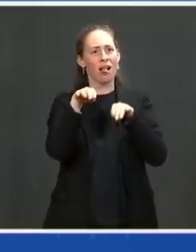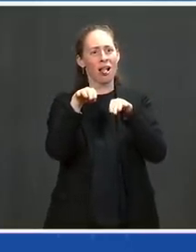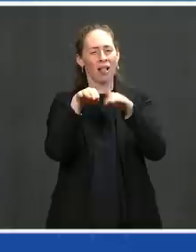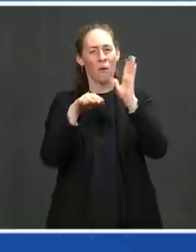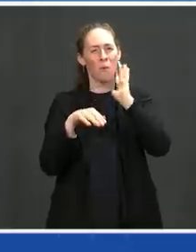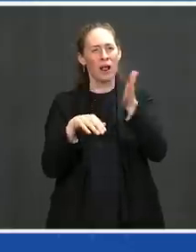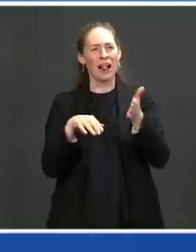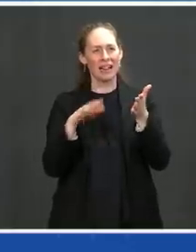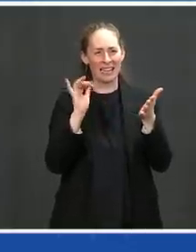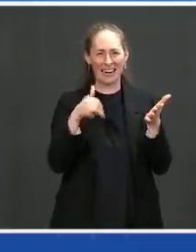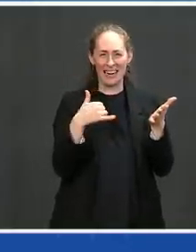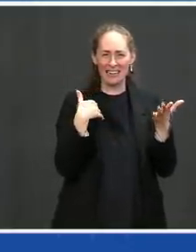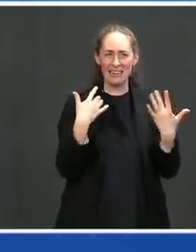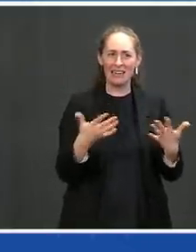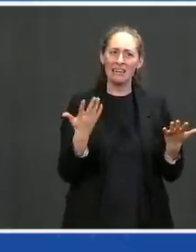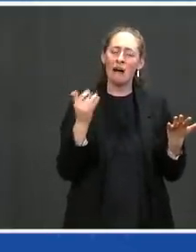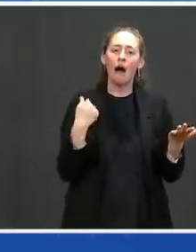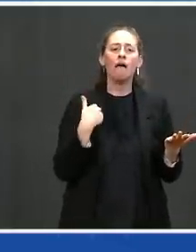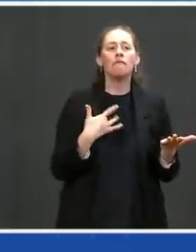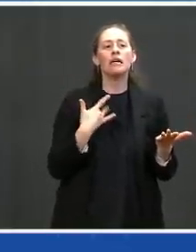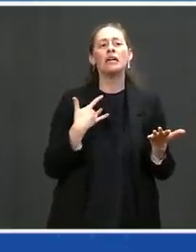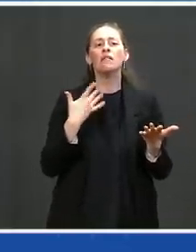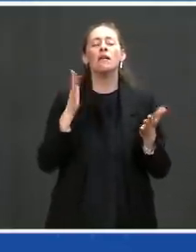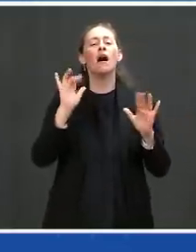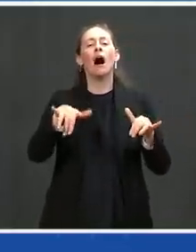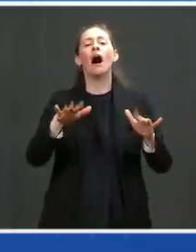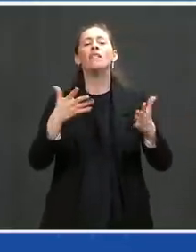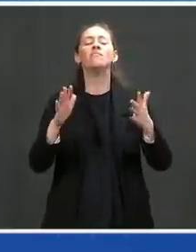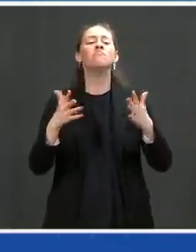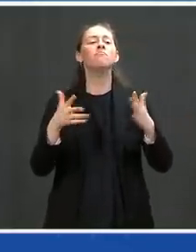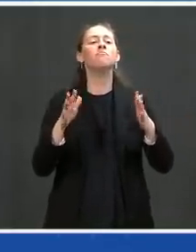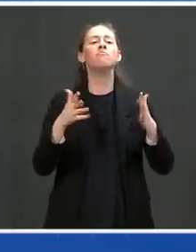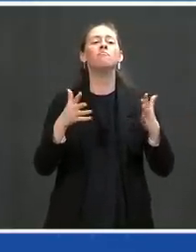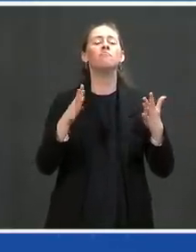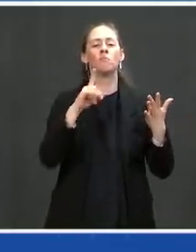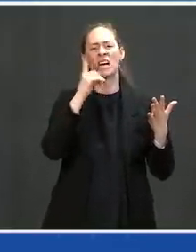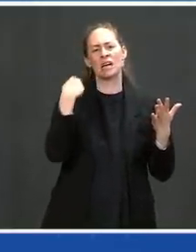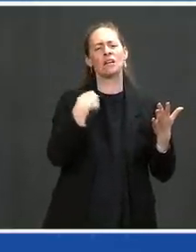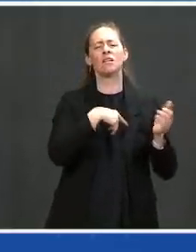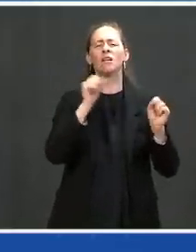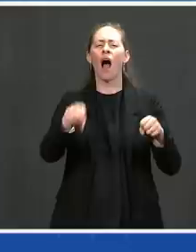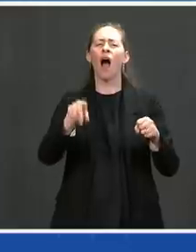There's so much we can do. Look at all of the schools in America.